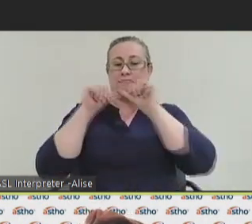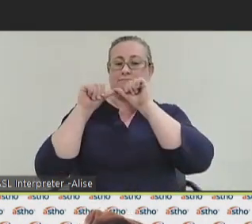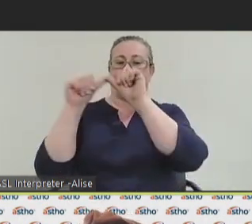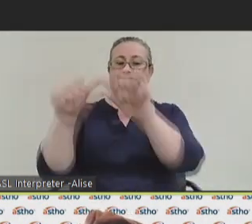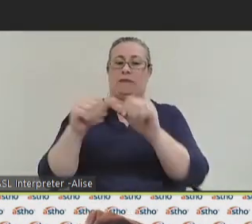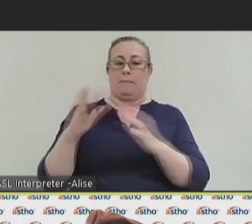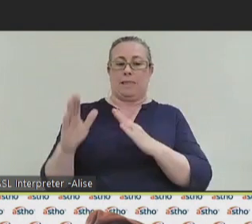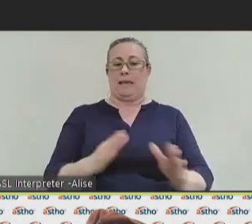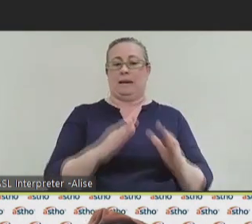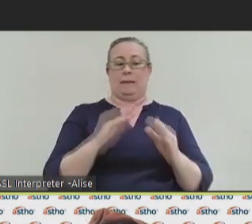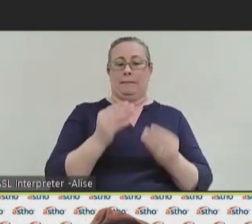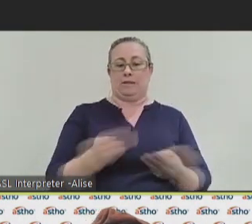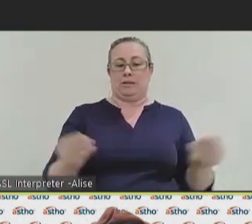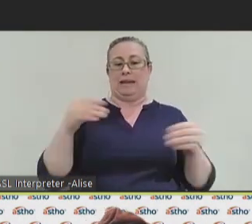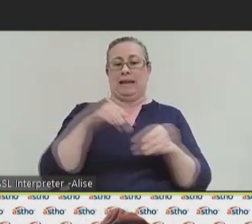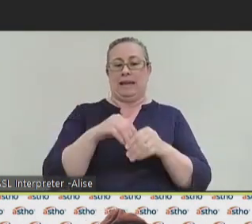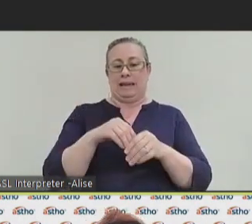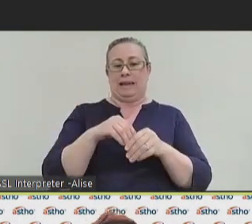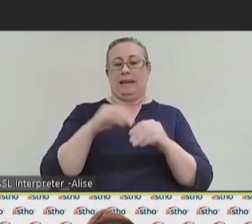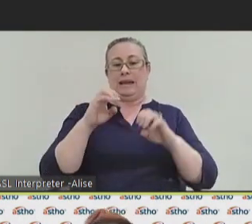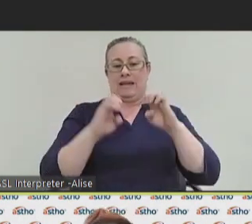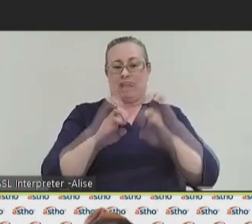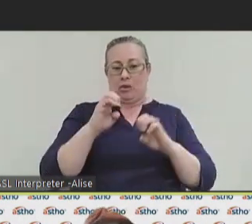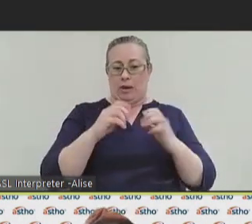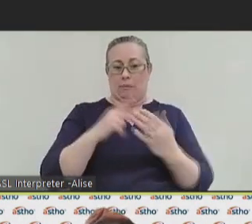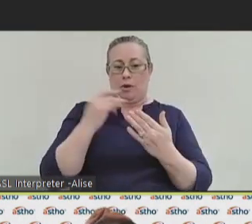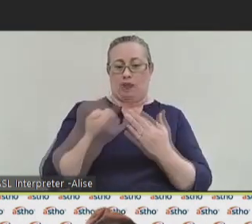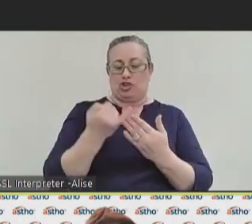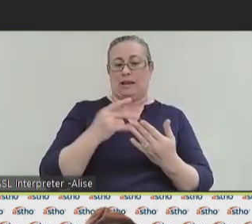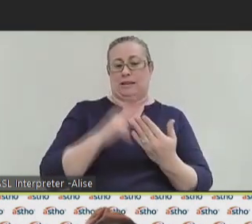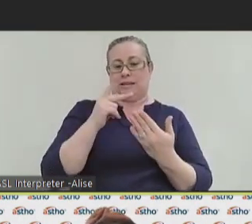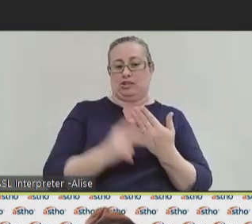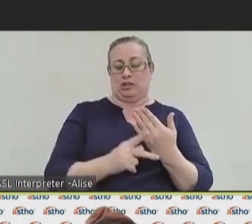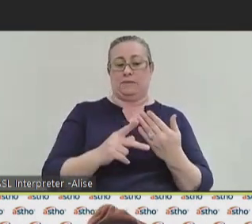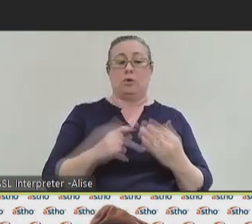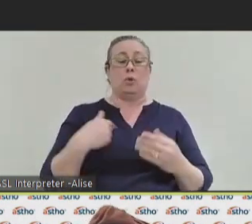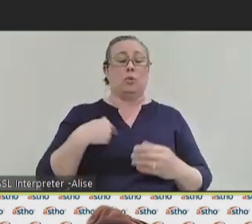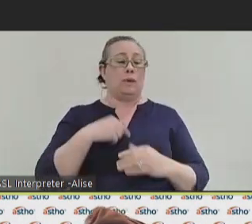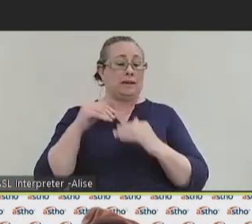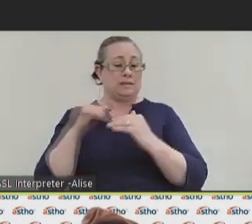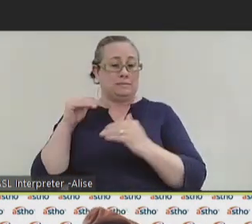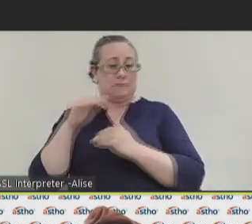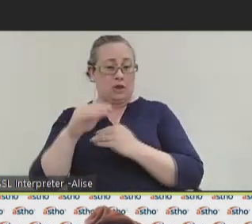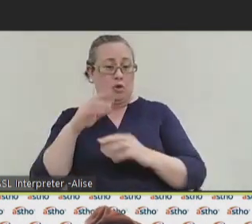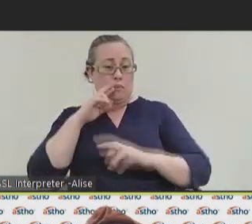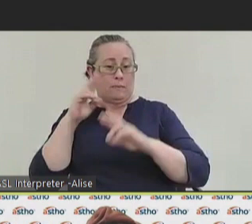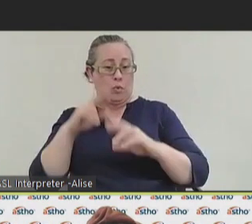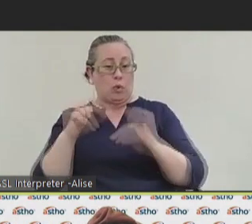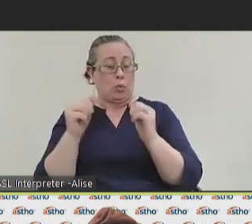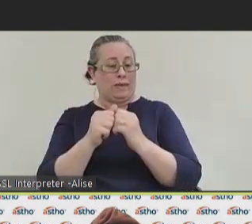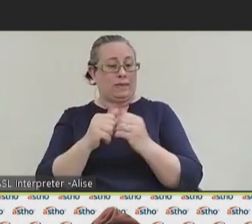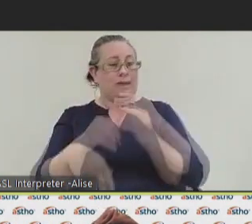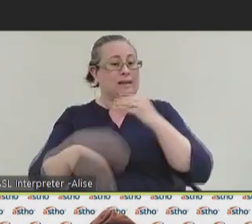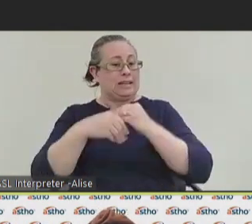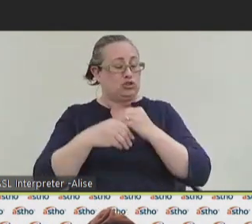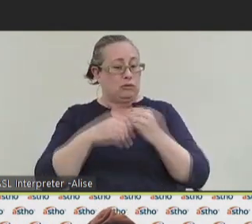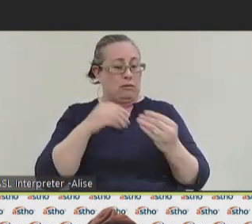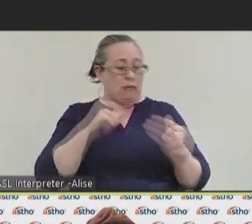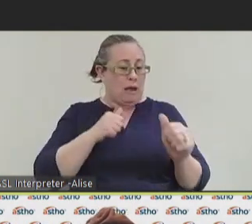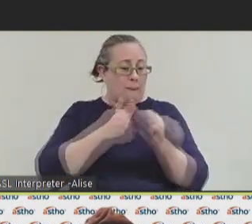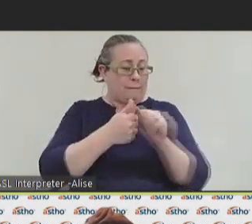evaluate project initiatives. ASTHO has submitted a report with additional updates that will be